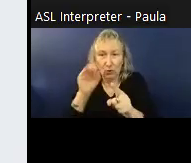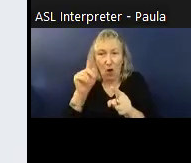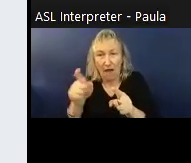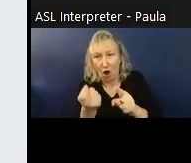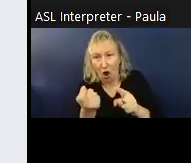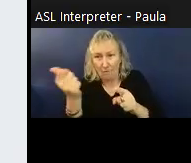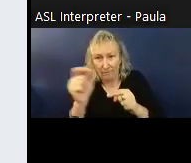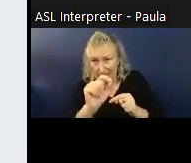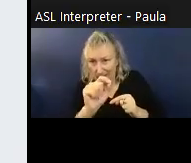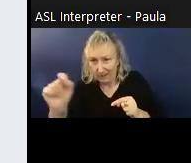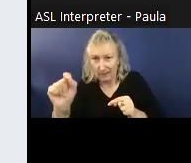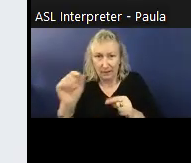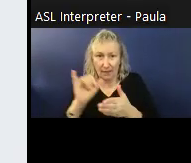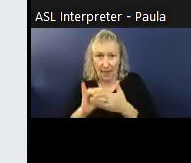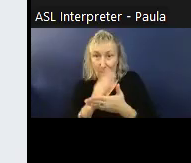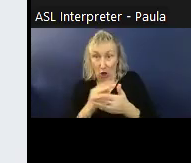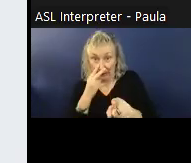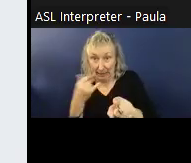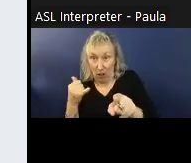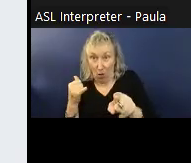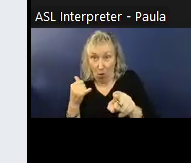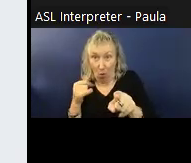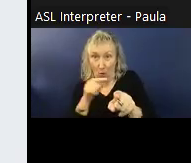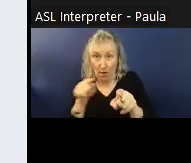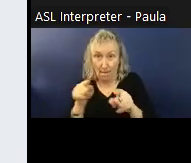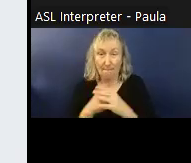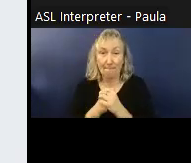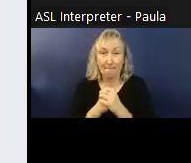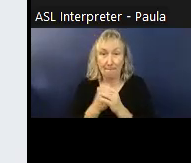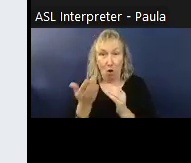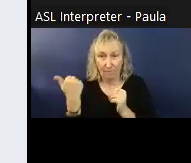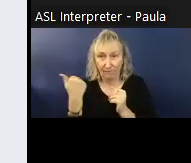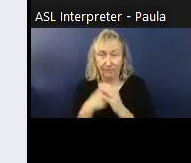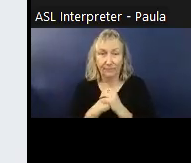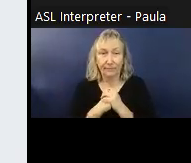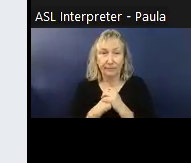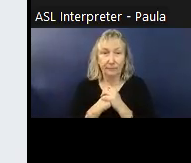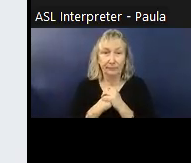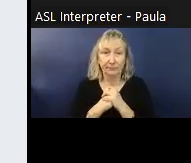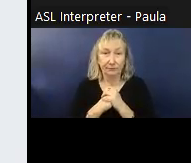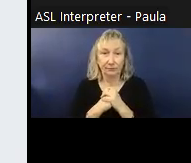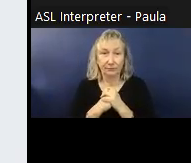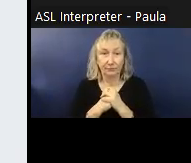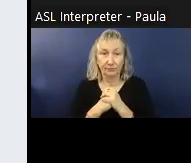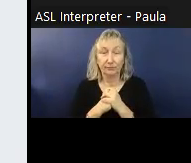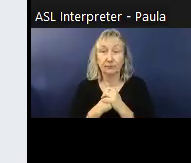OK. So this is one of the additional changes we made to the community section.